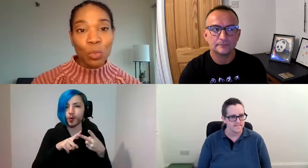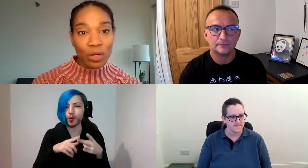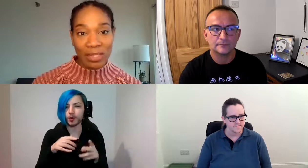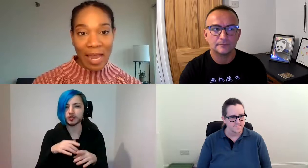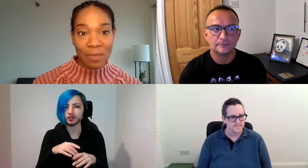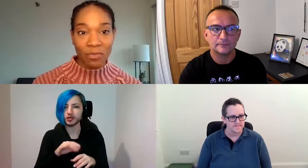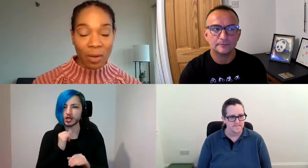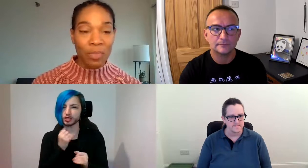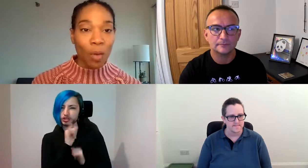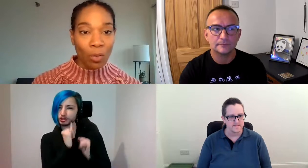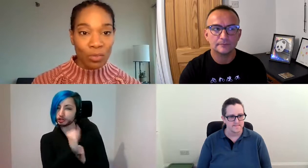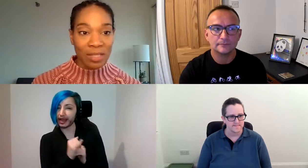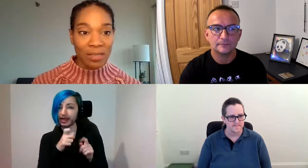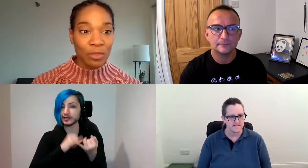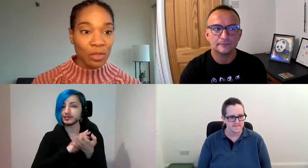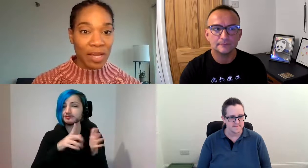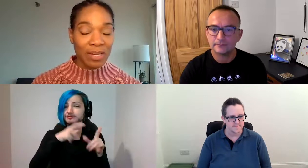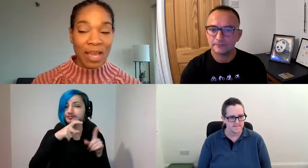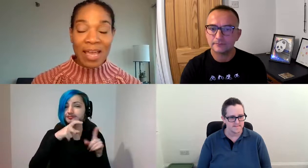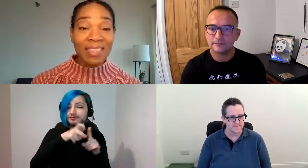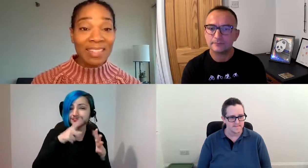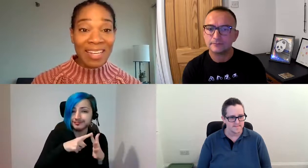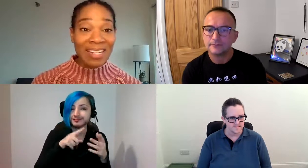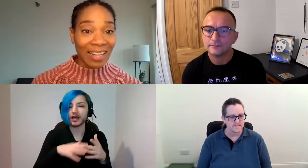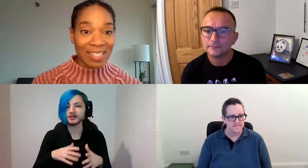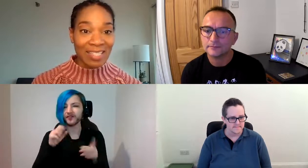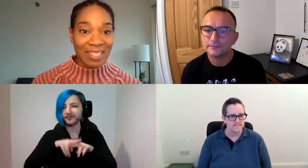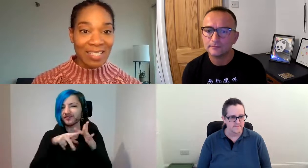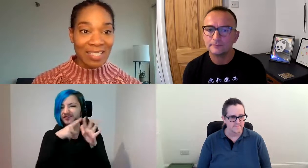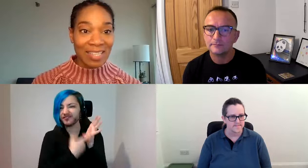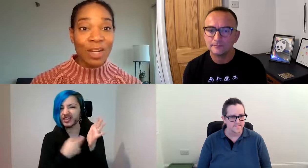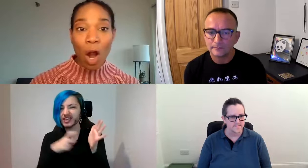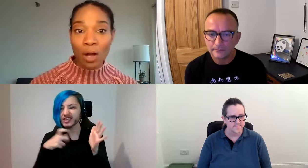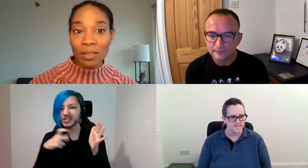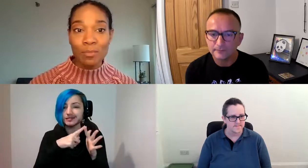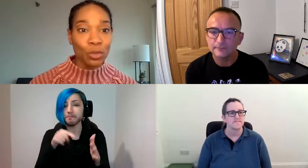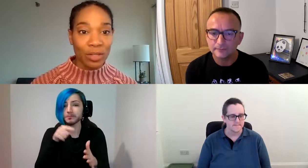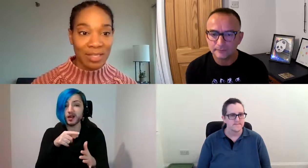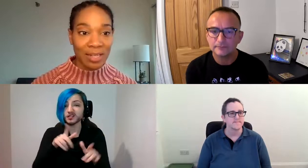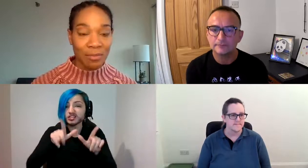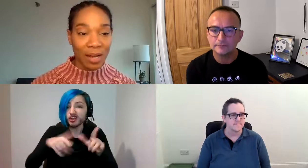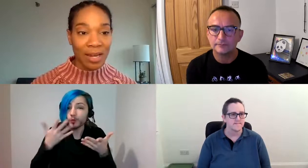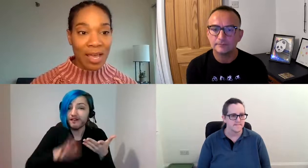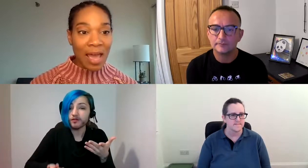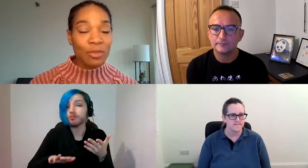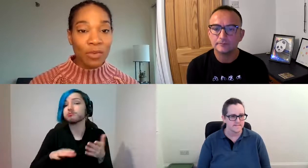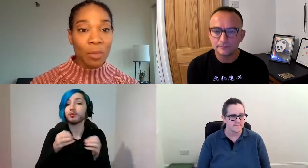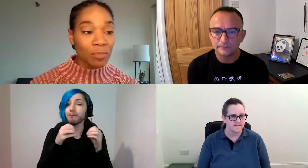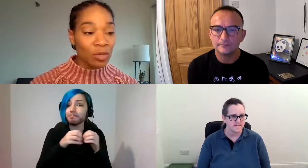were gay trans, queer, they created language that was affirm mined to their identities, their way of being